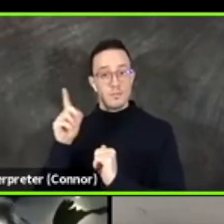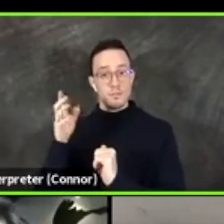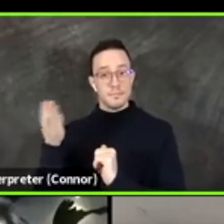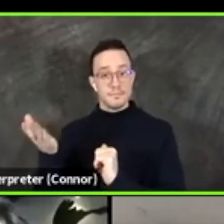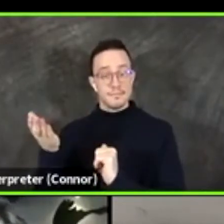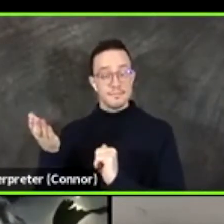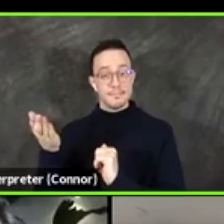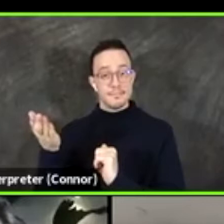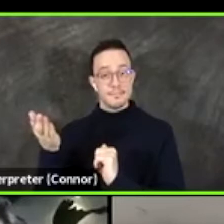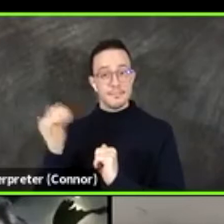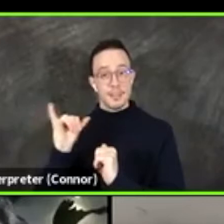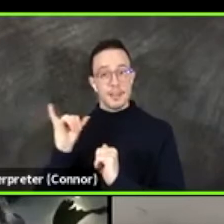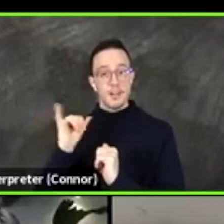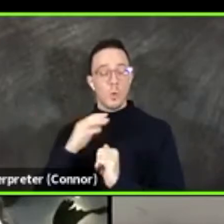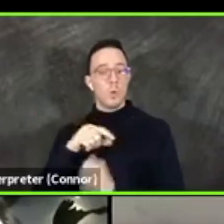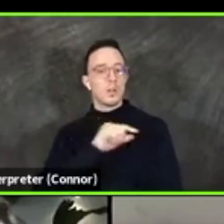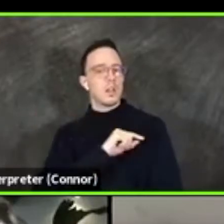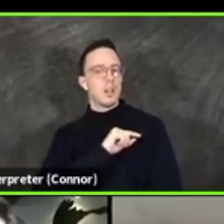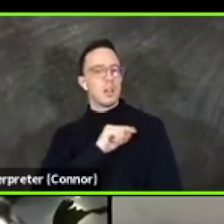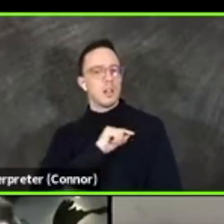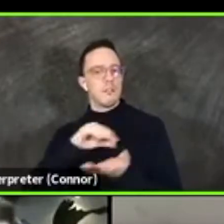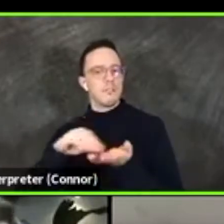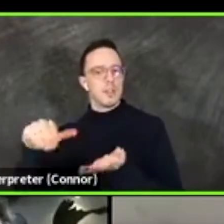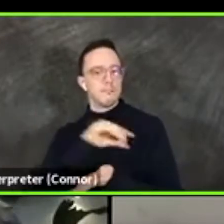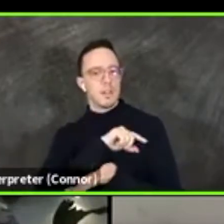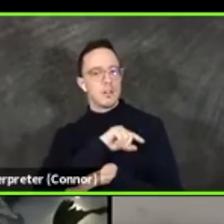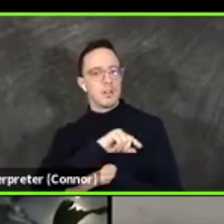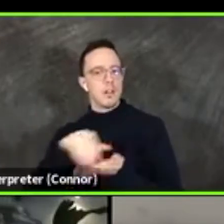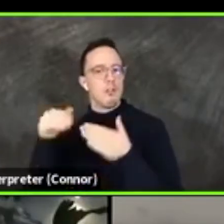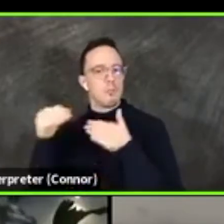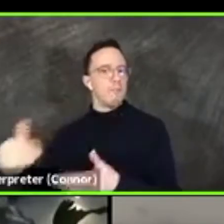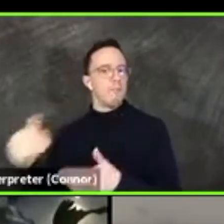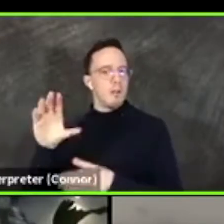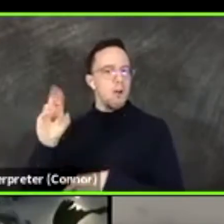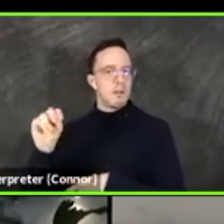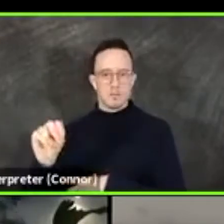AN ASSUAGING OF GUILT. AND THEN MOVING ON.